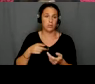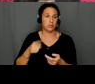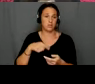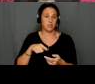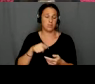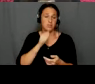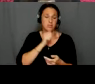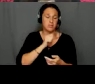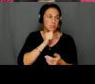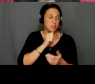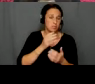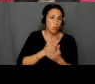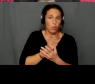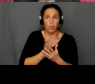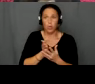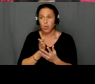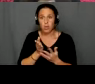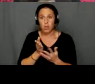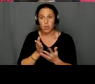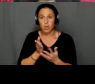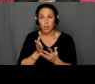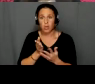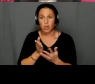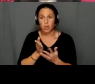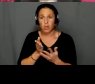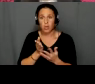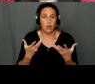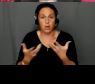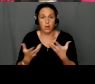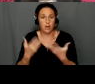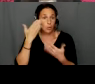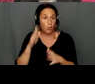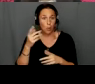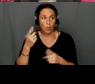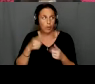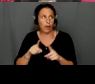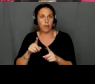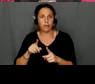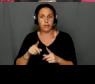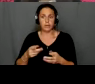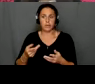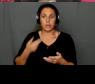the bosses. They don't know what happens to us they just want the job done and keep their farm ahead.